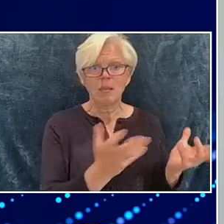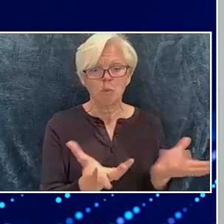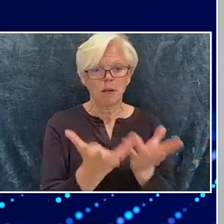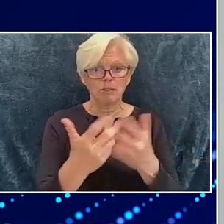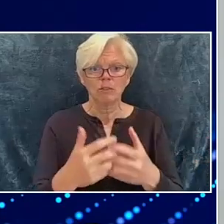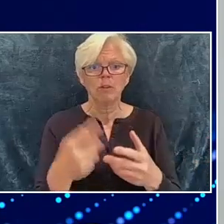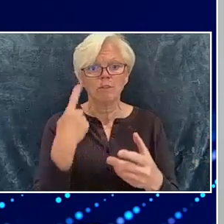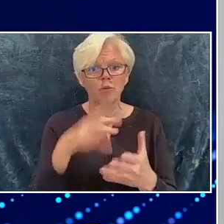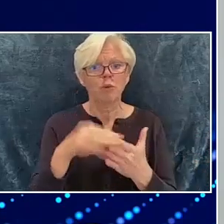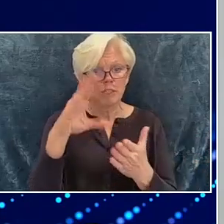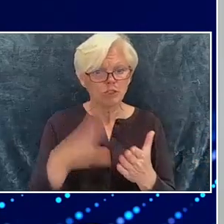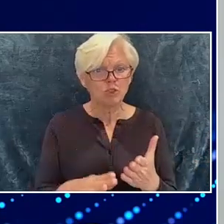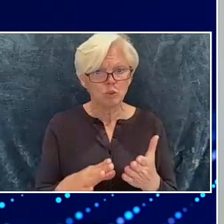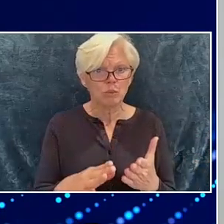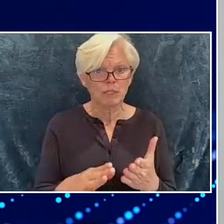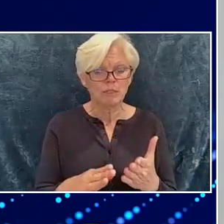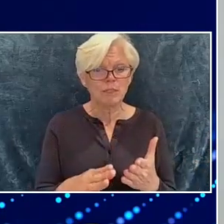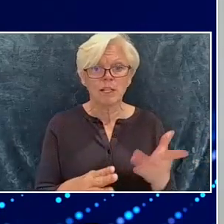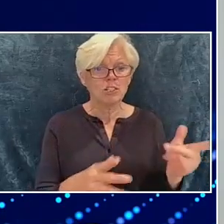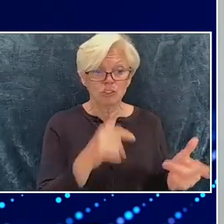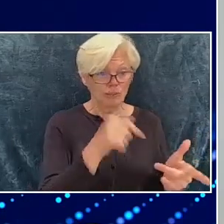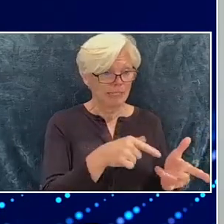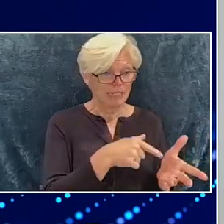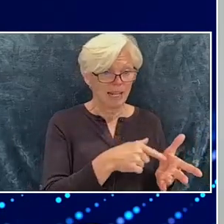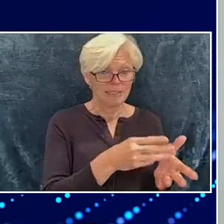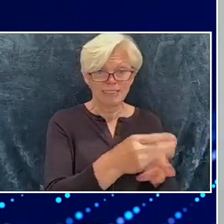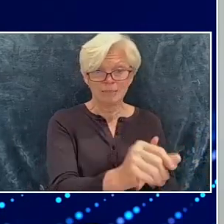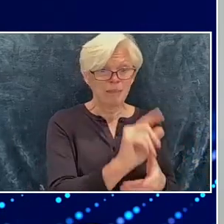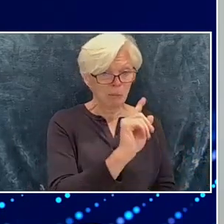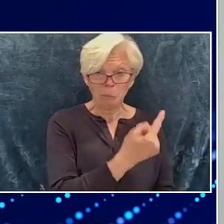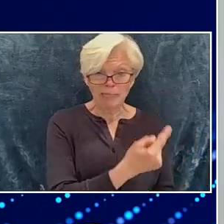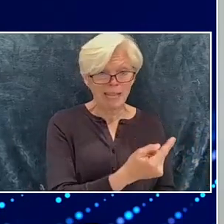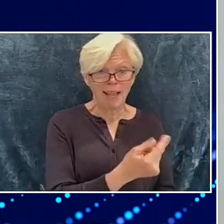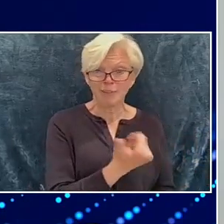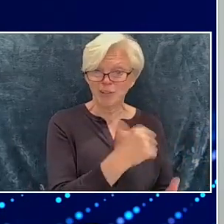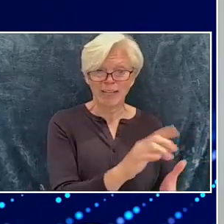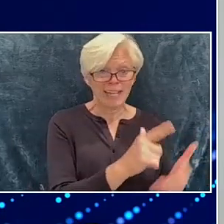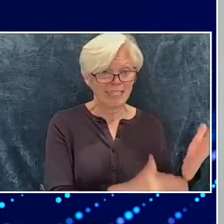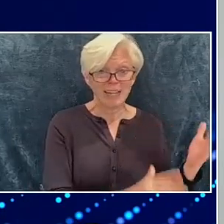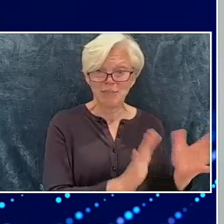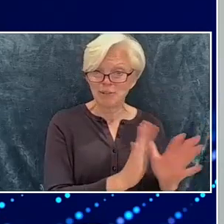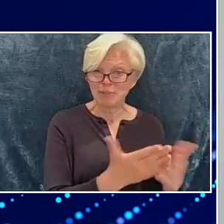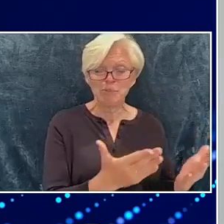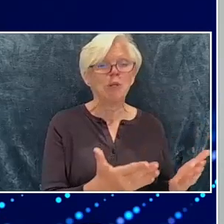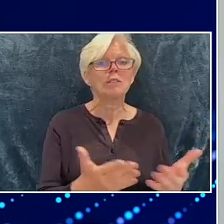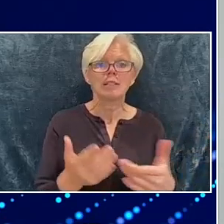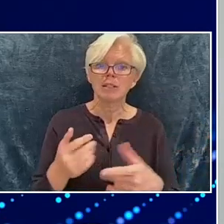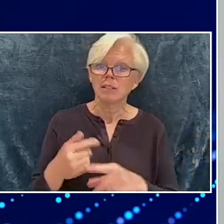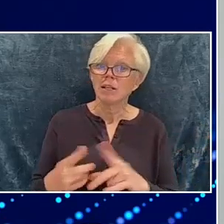again, they didn't spend a dollar on any of the- of those books, but they- that they are still pulling it all together to